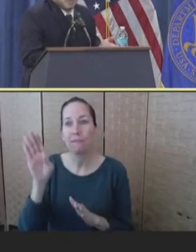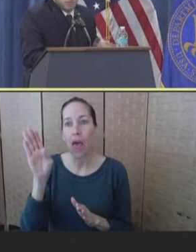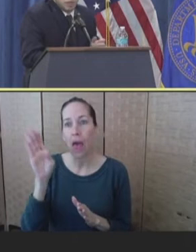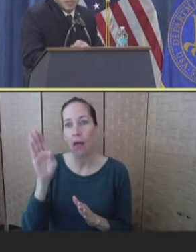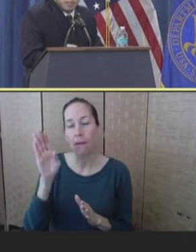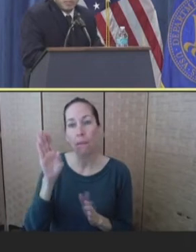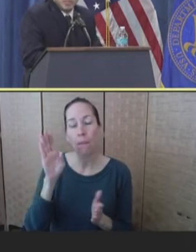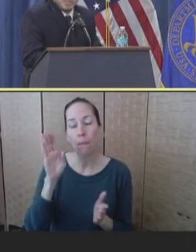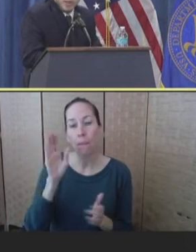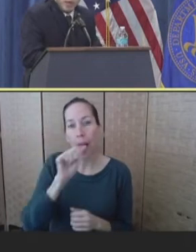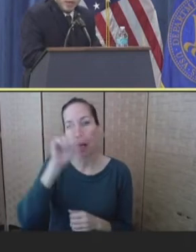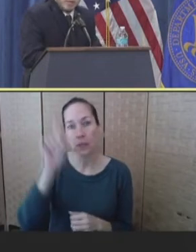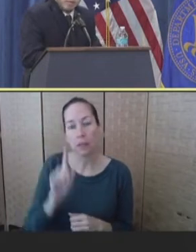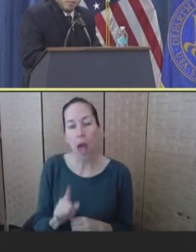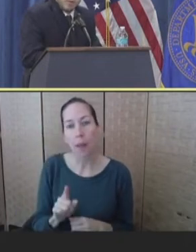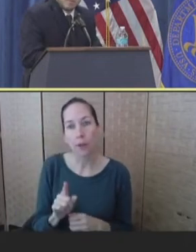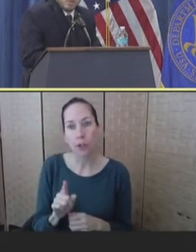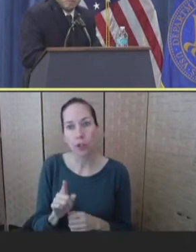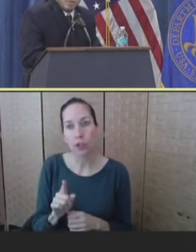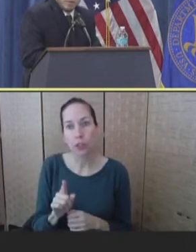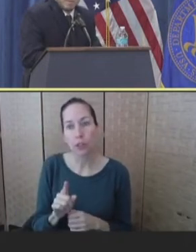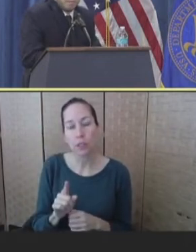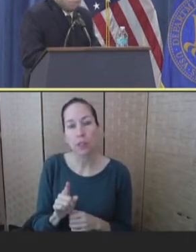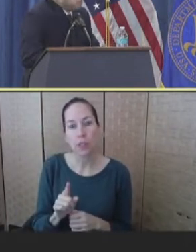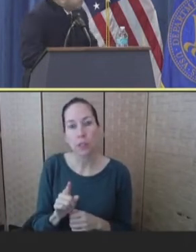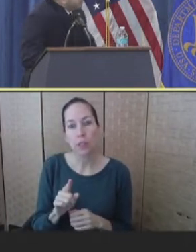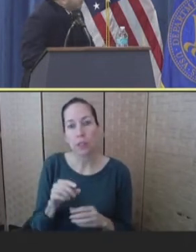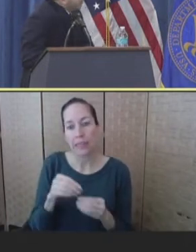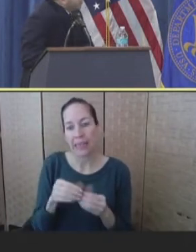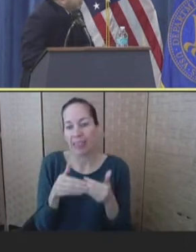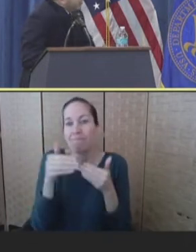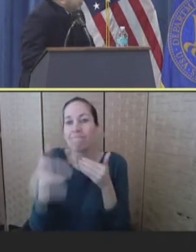Alzheimer's in the four year follow up period.